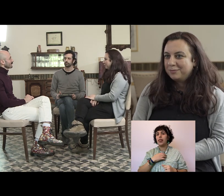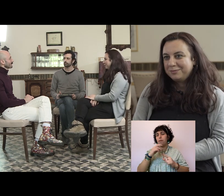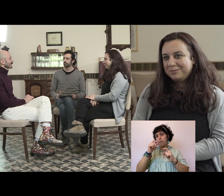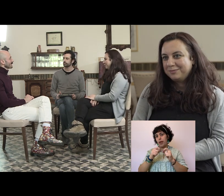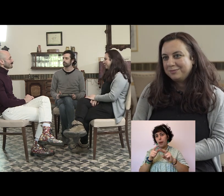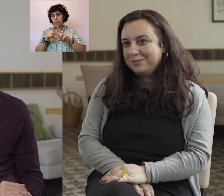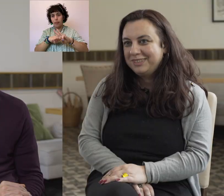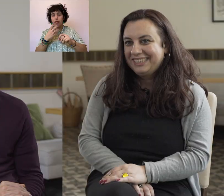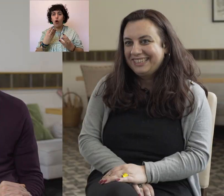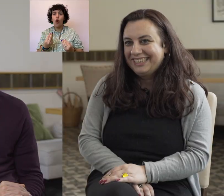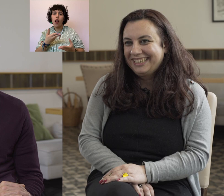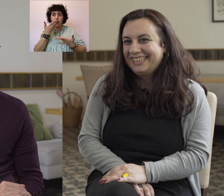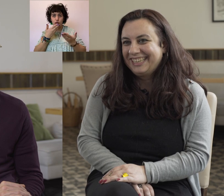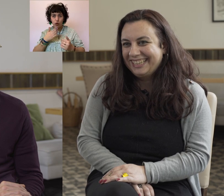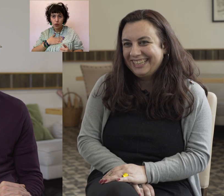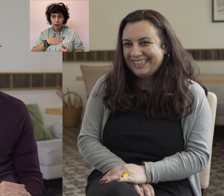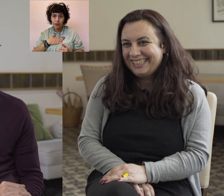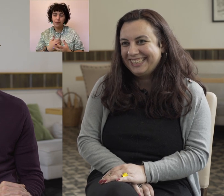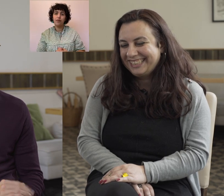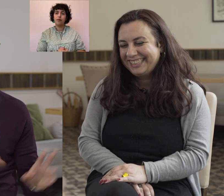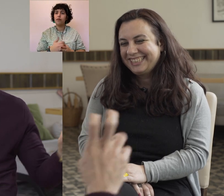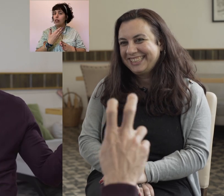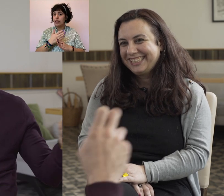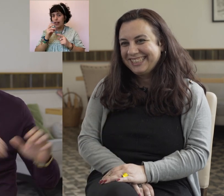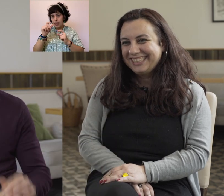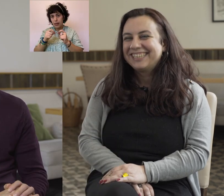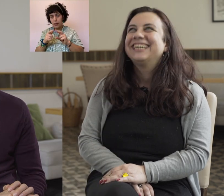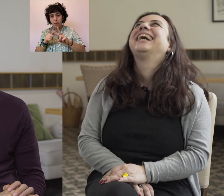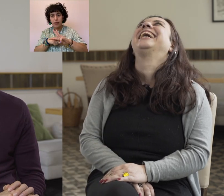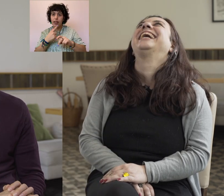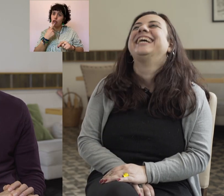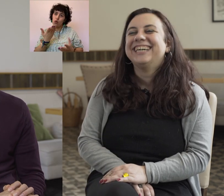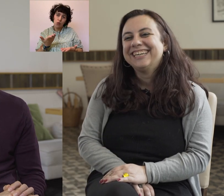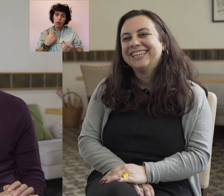I am Mustafa, I describe myself as "ibne" (fag-queer)